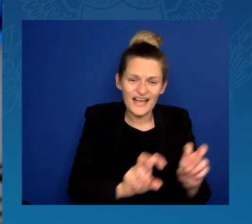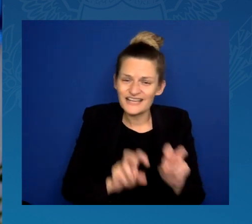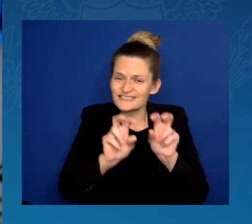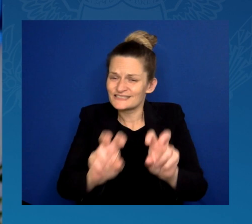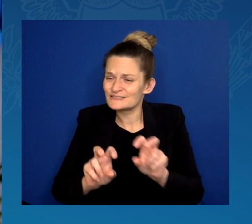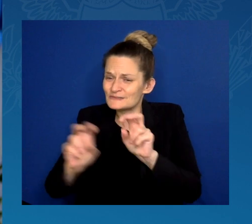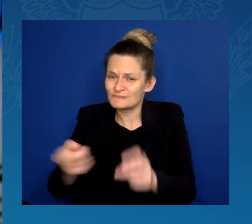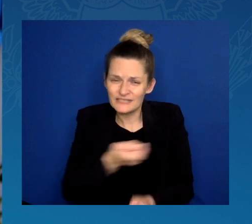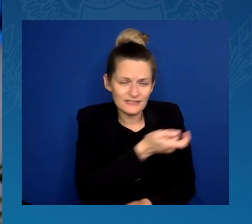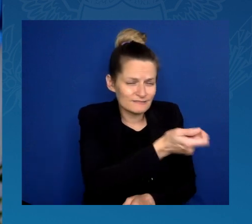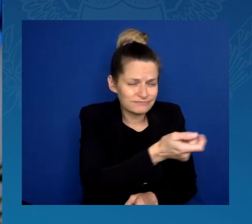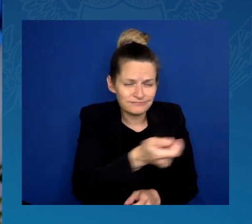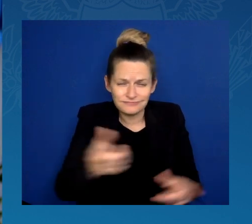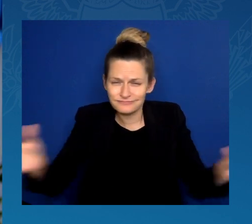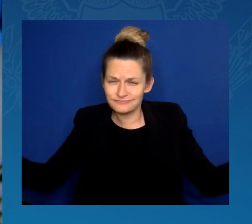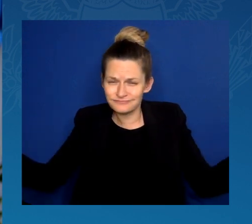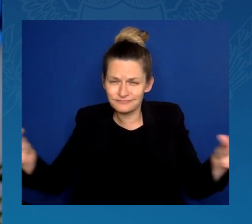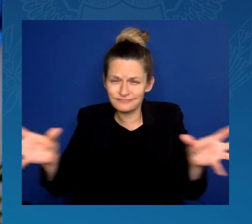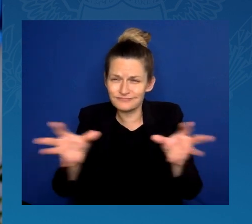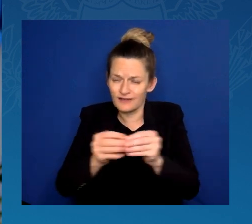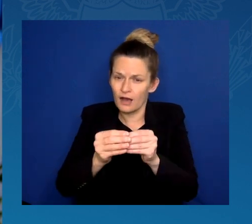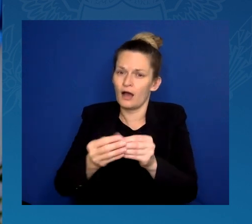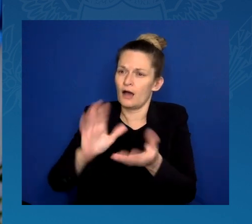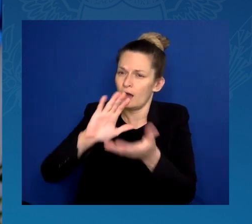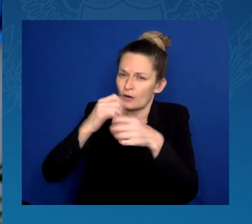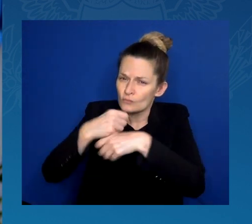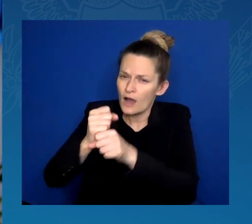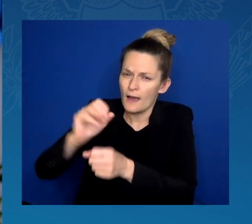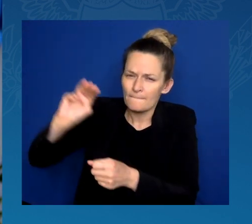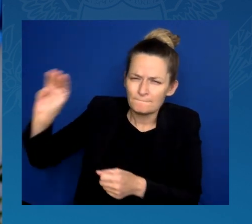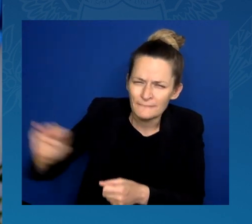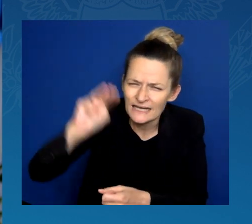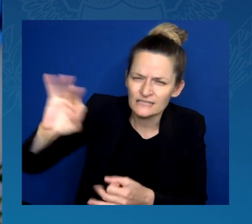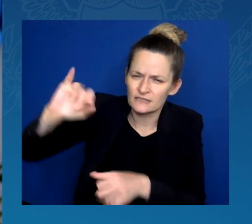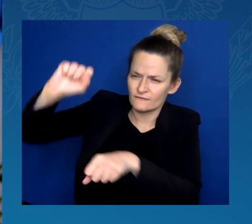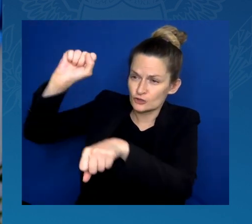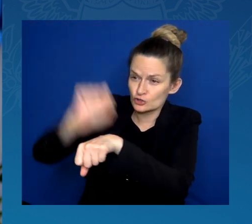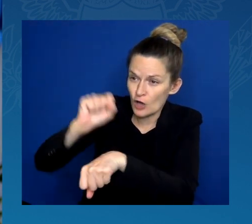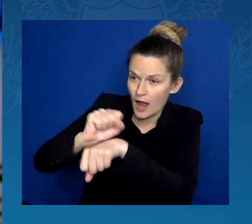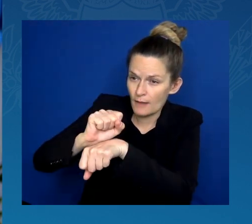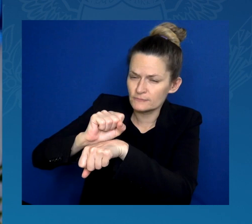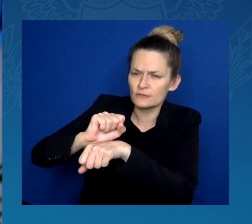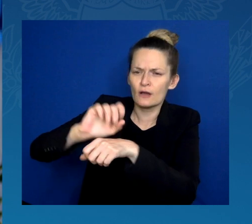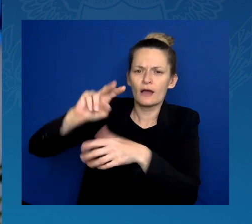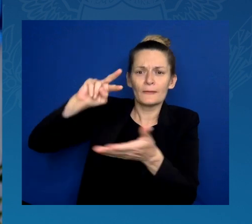including good, union jobs. Jobs.